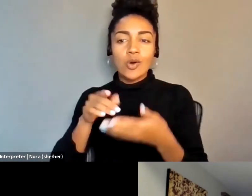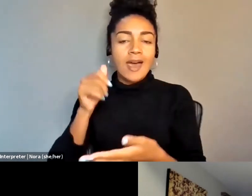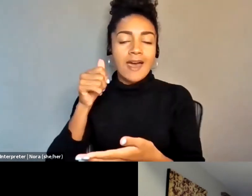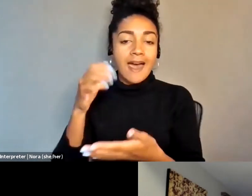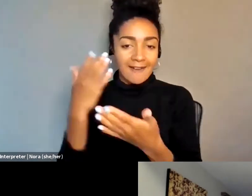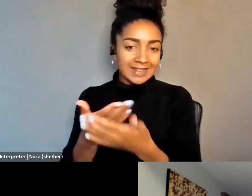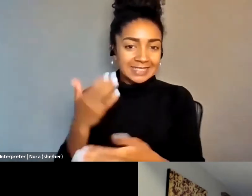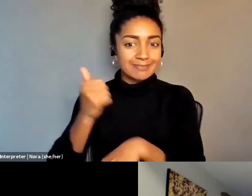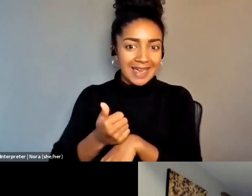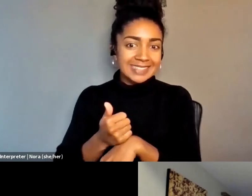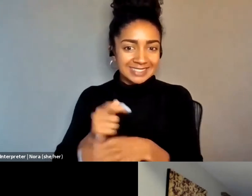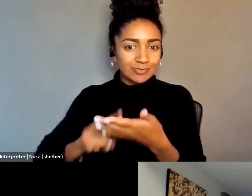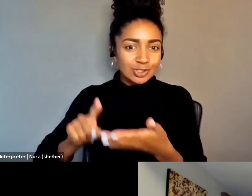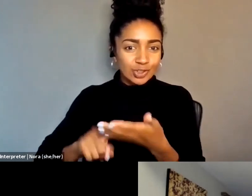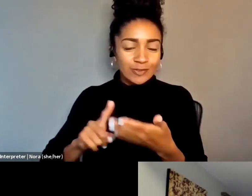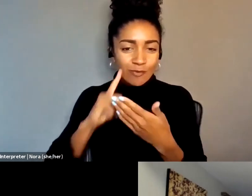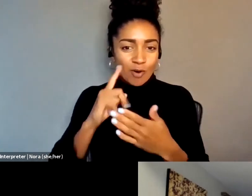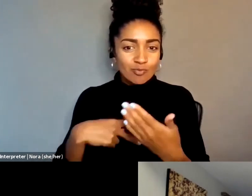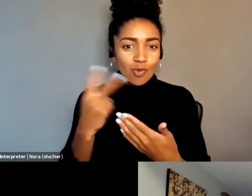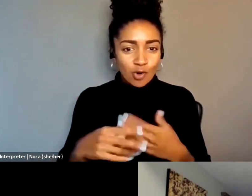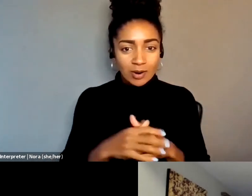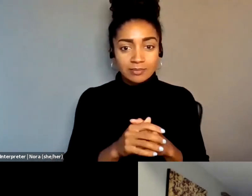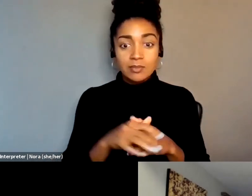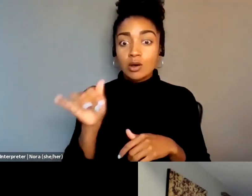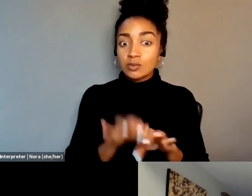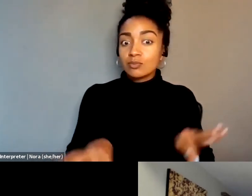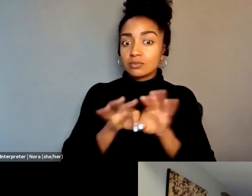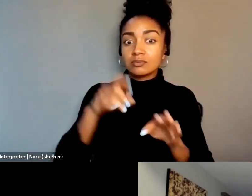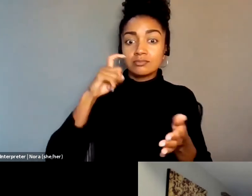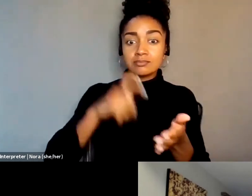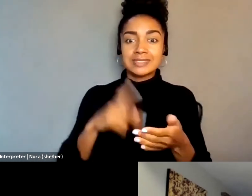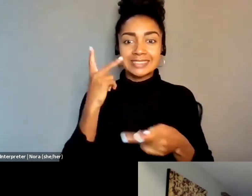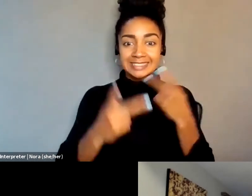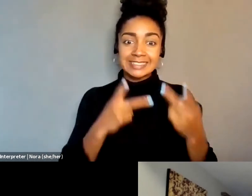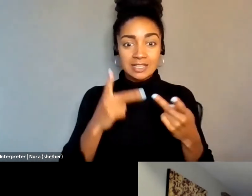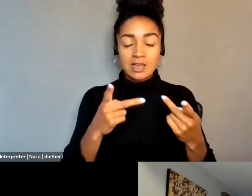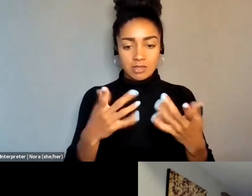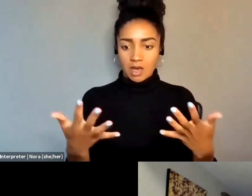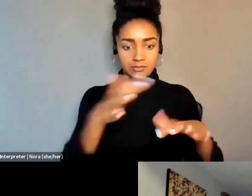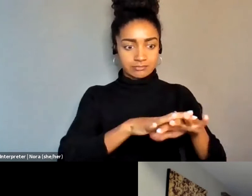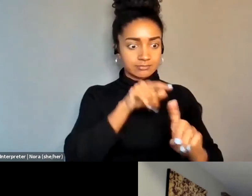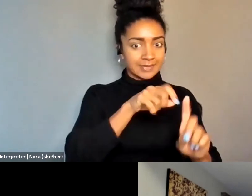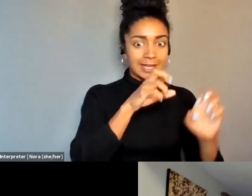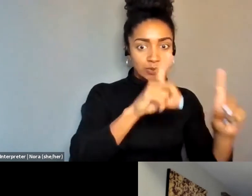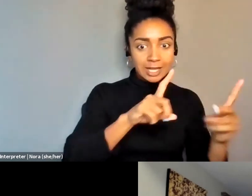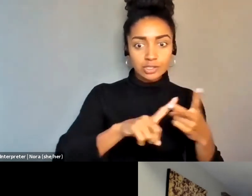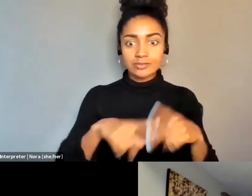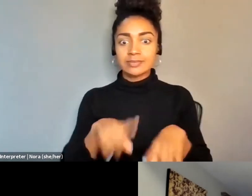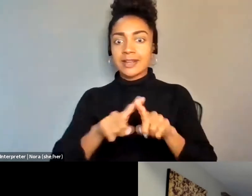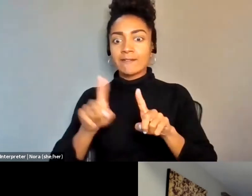young people